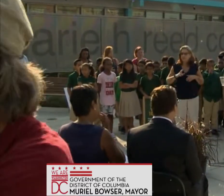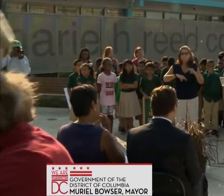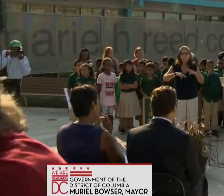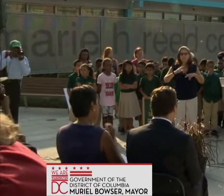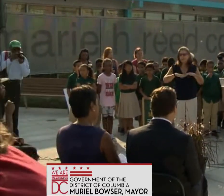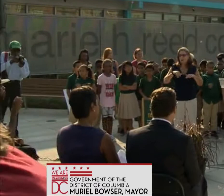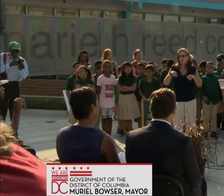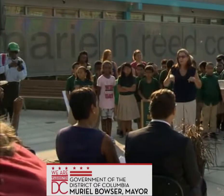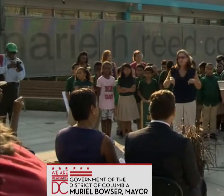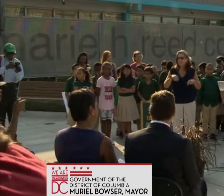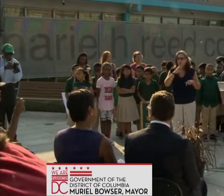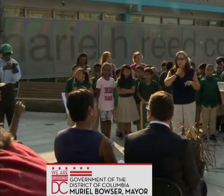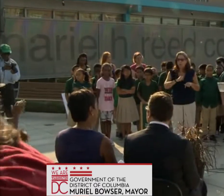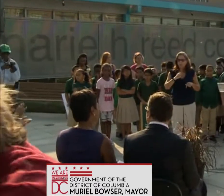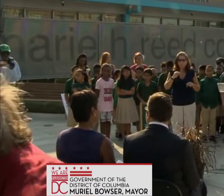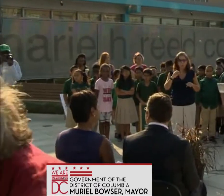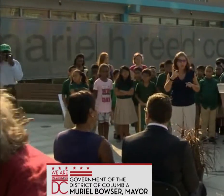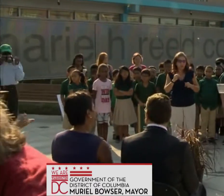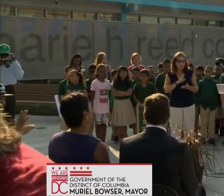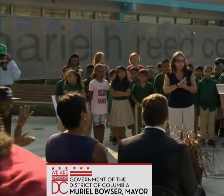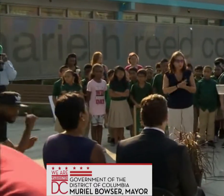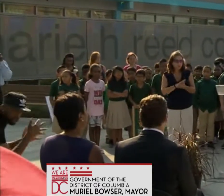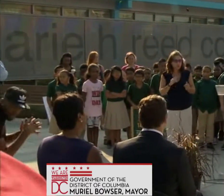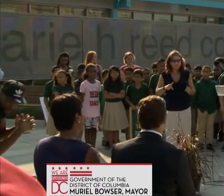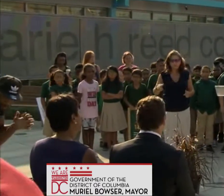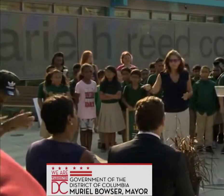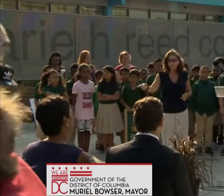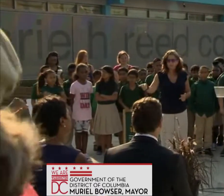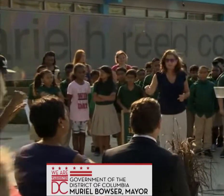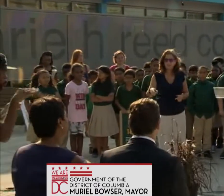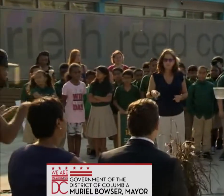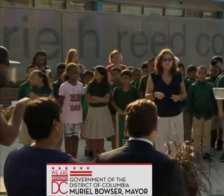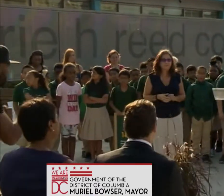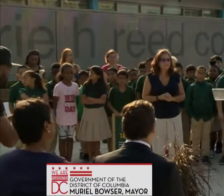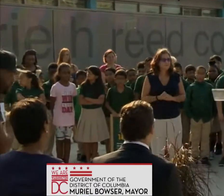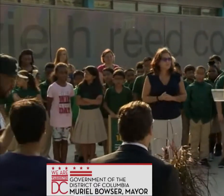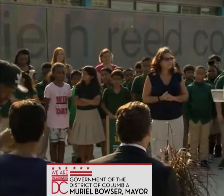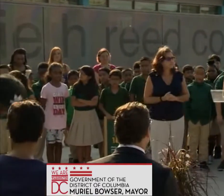School which served the african-american students of this neighborhood when the